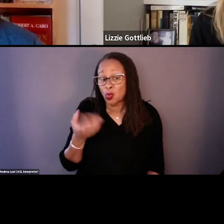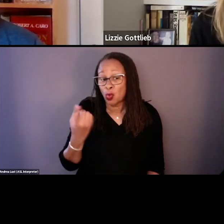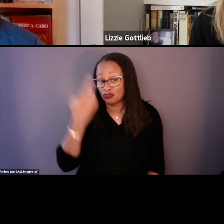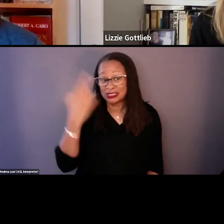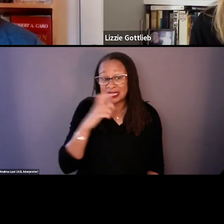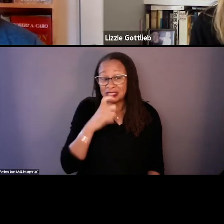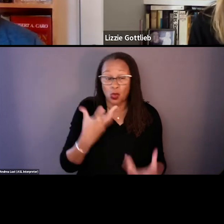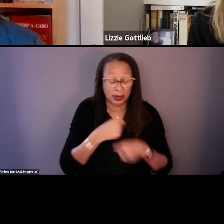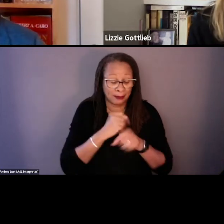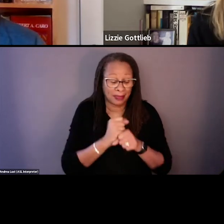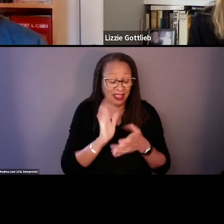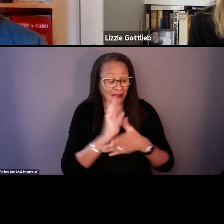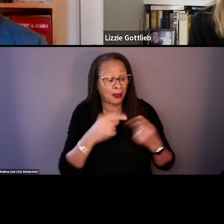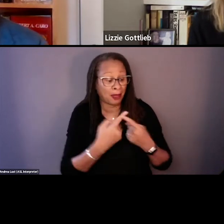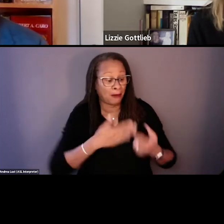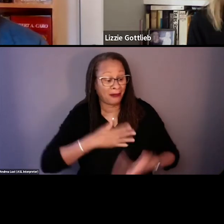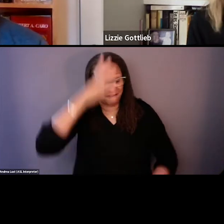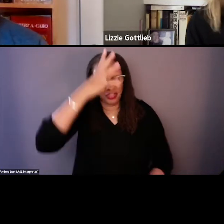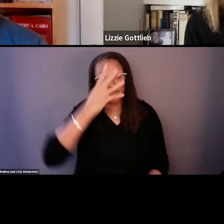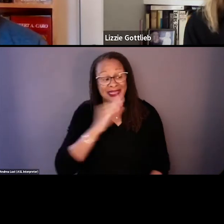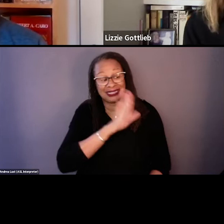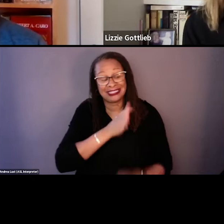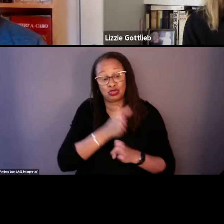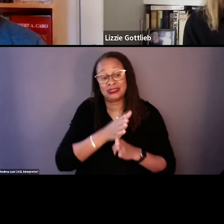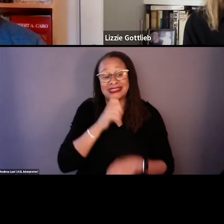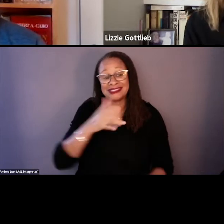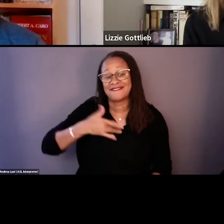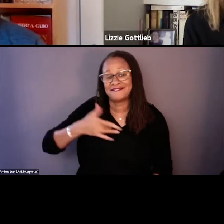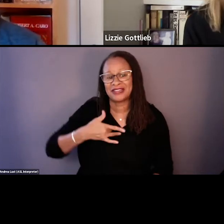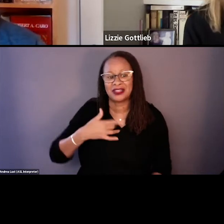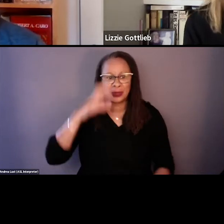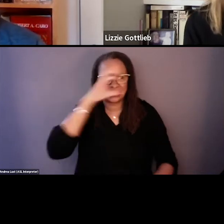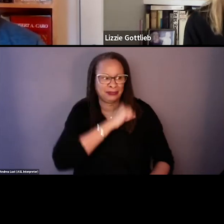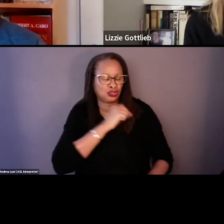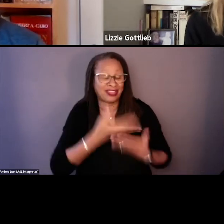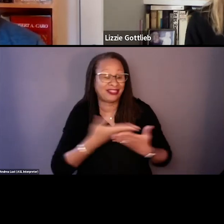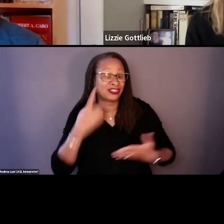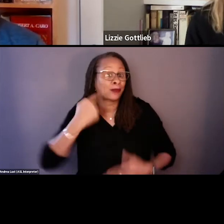this was not- you know, one of the reasons I didn't wanna make a film that was just about my father and his career is I didn't really feel that there were mysteries